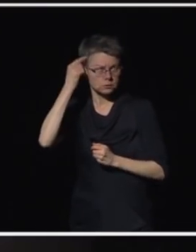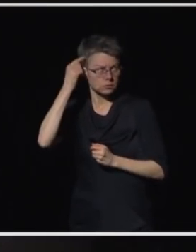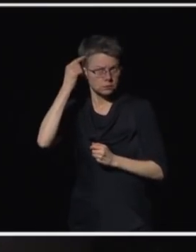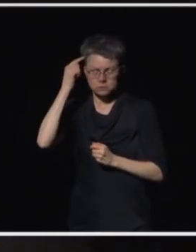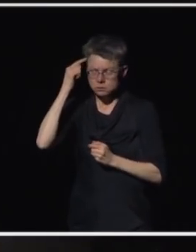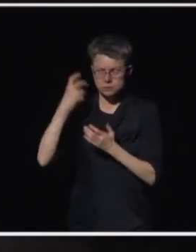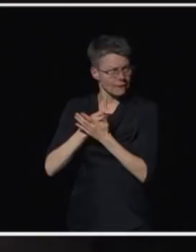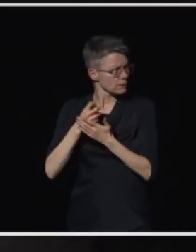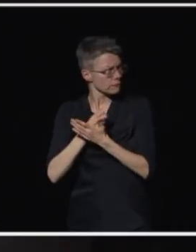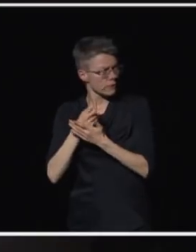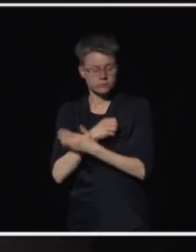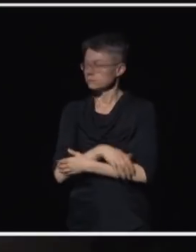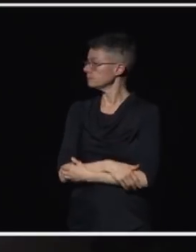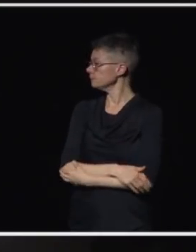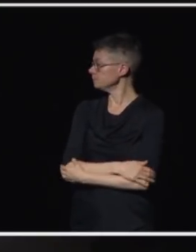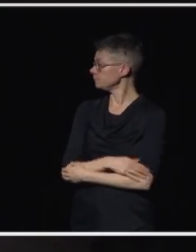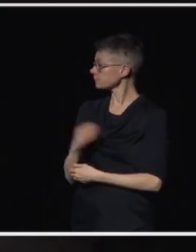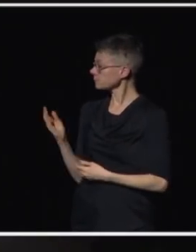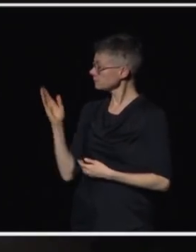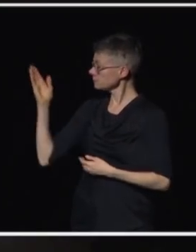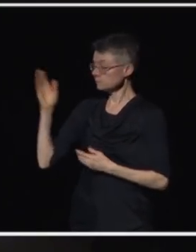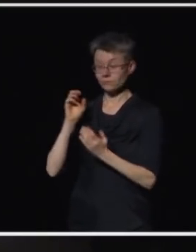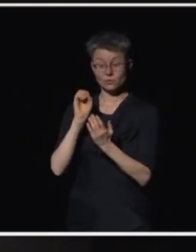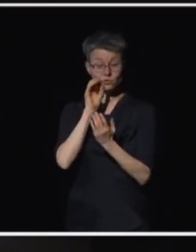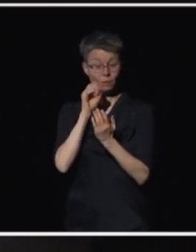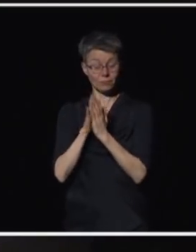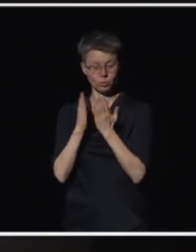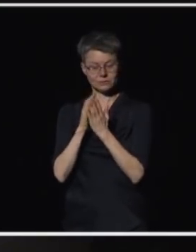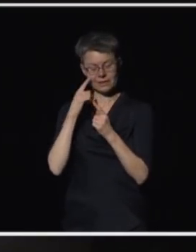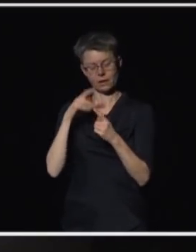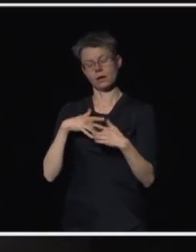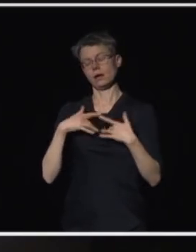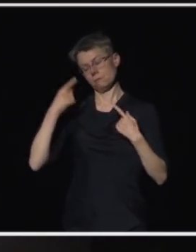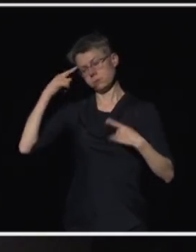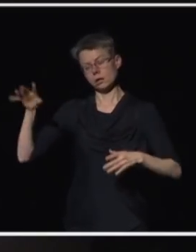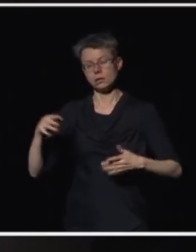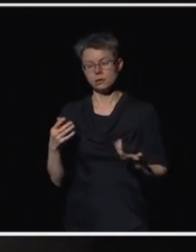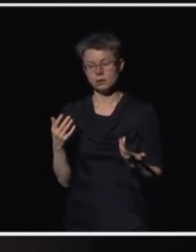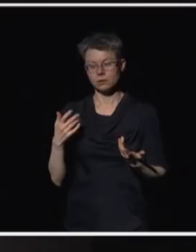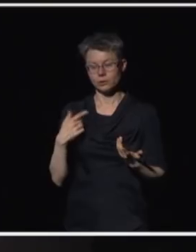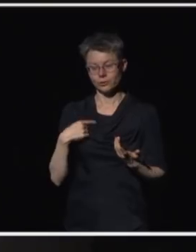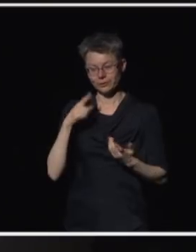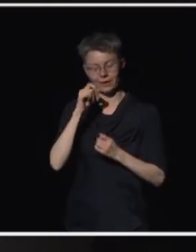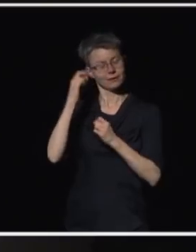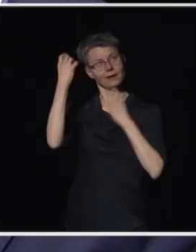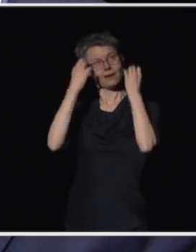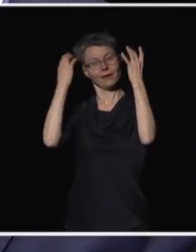Comic books sound like they were some kind of refuge for you or it was a place where your imagination could run free. I read a lot of comics --